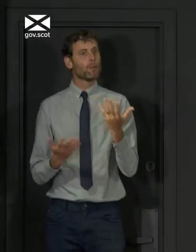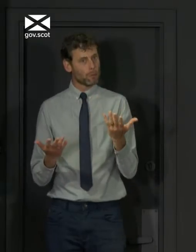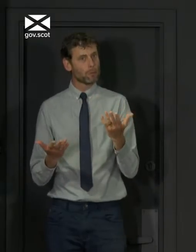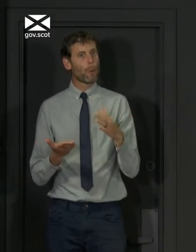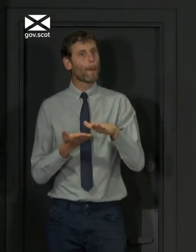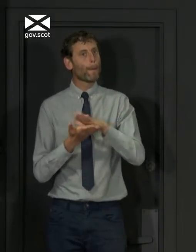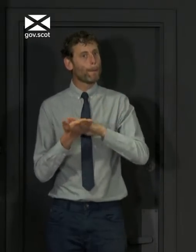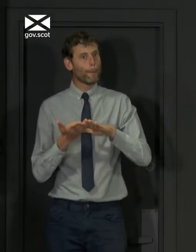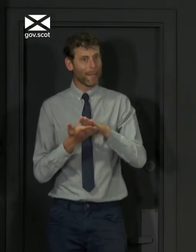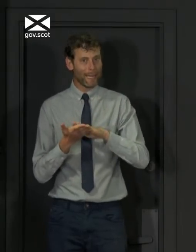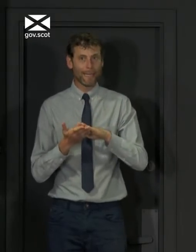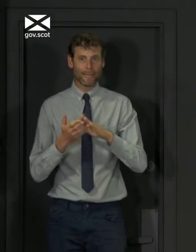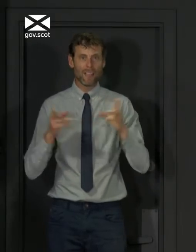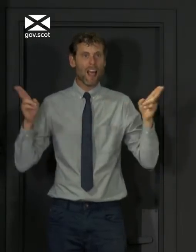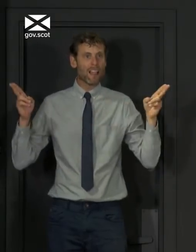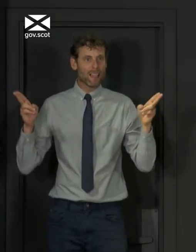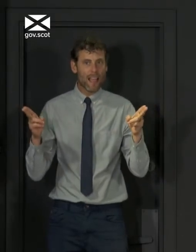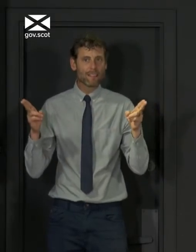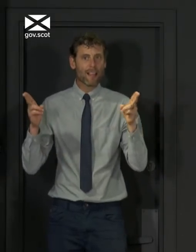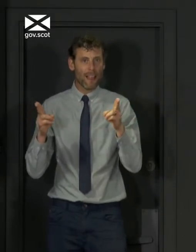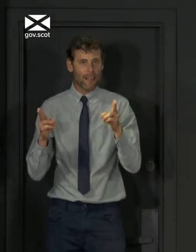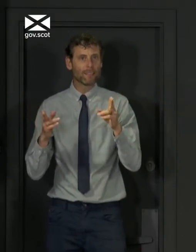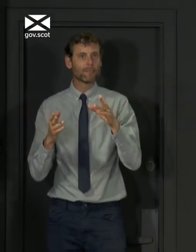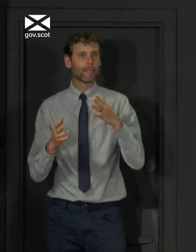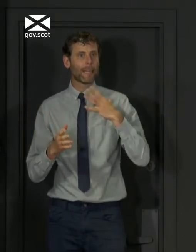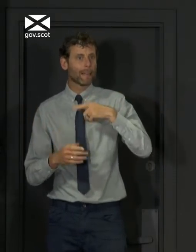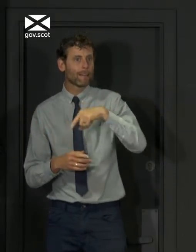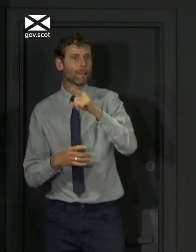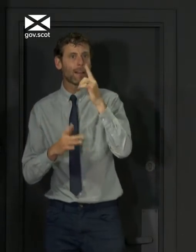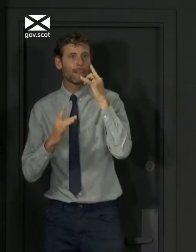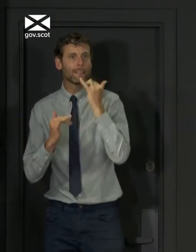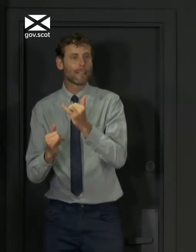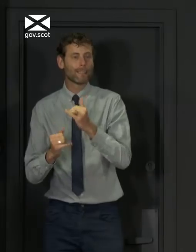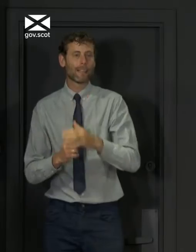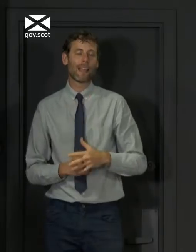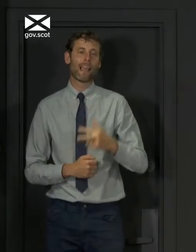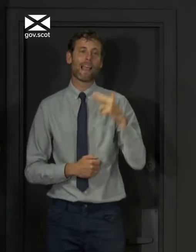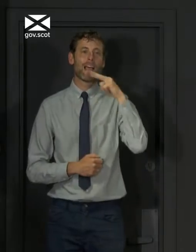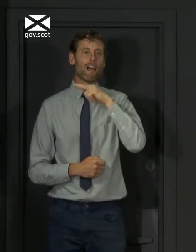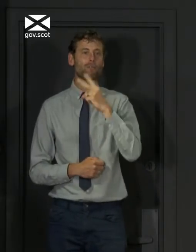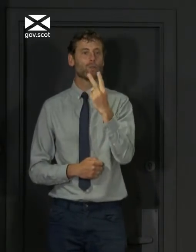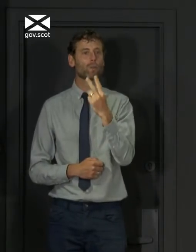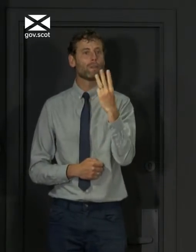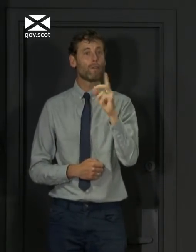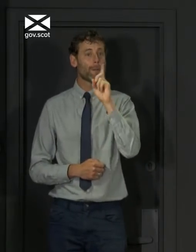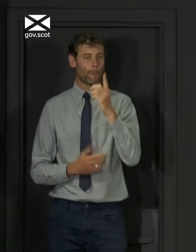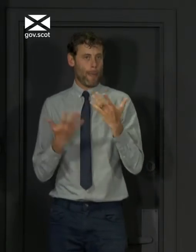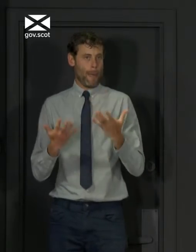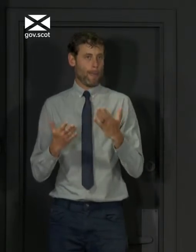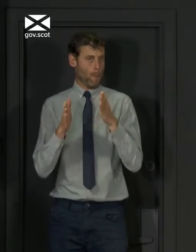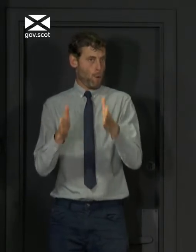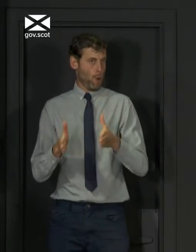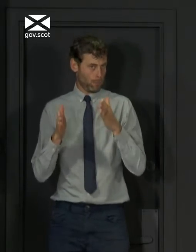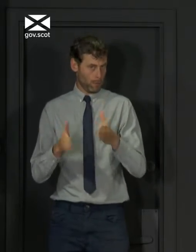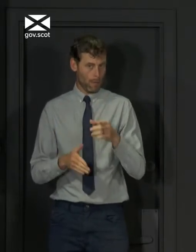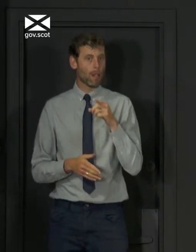the progress we are making. A total of 823 patients are currently in hospital with the virus, either confirmed or suspected.